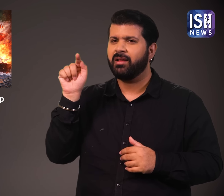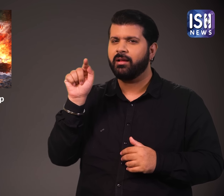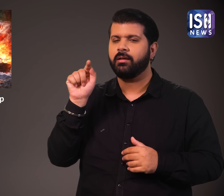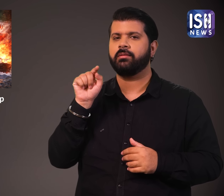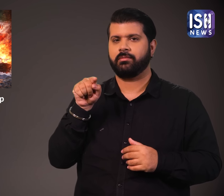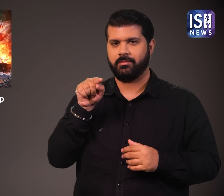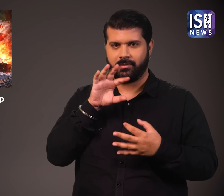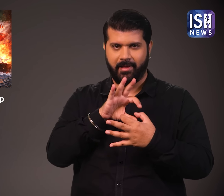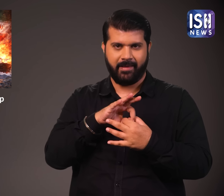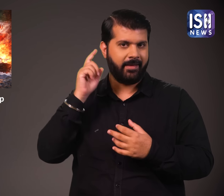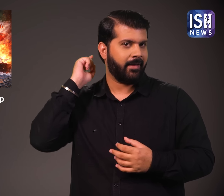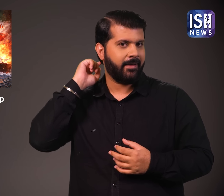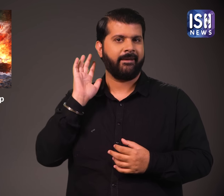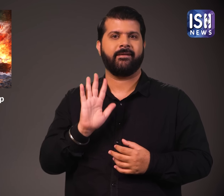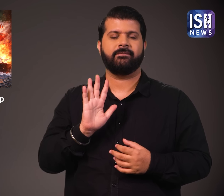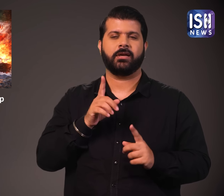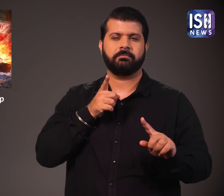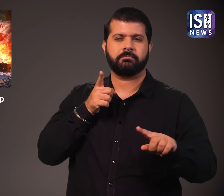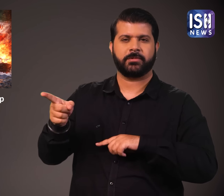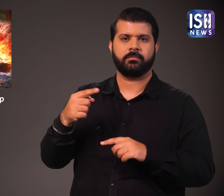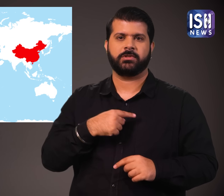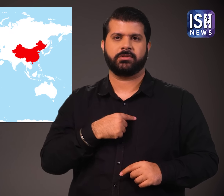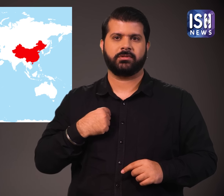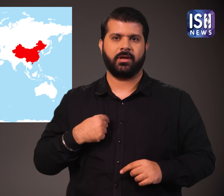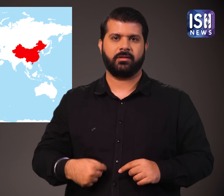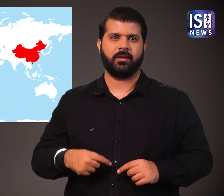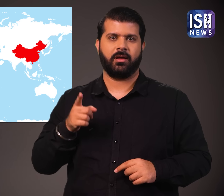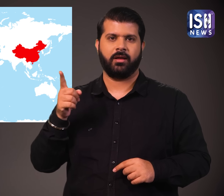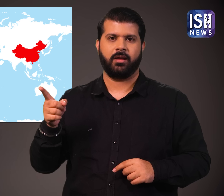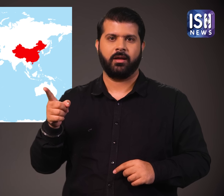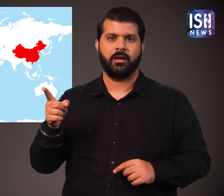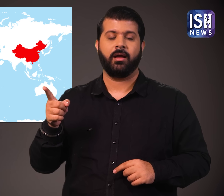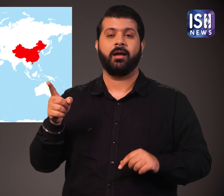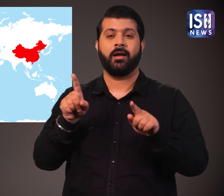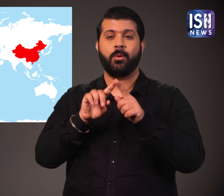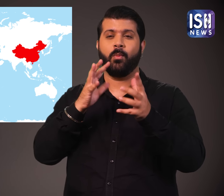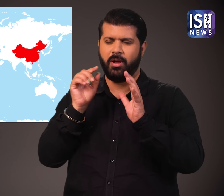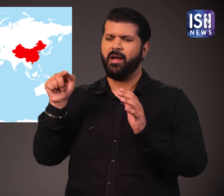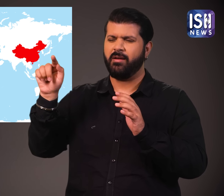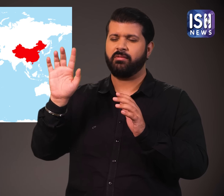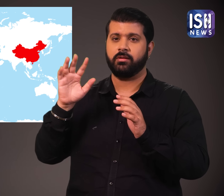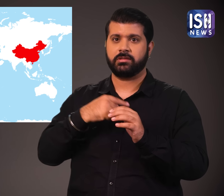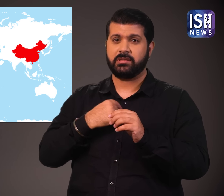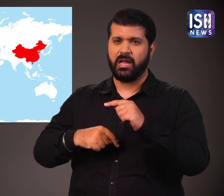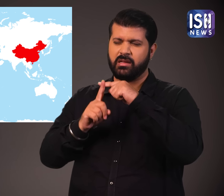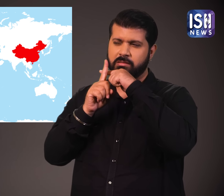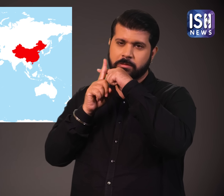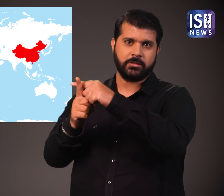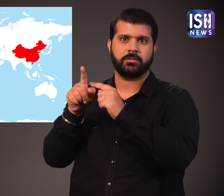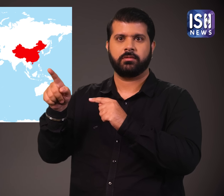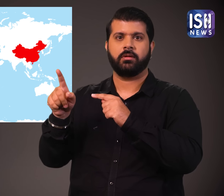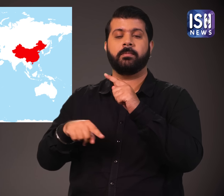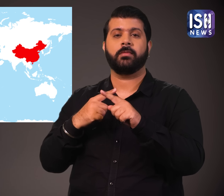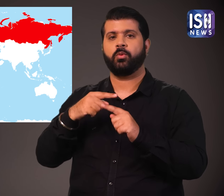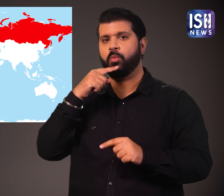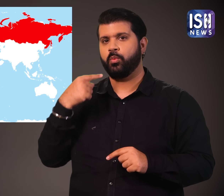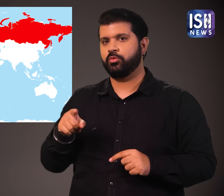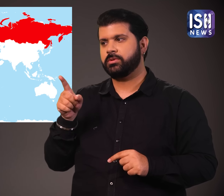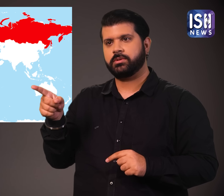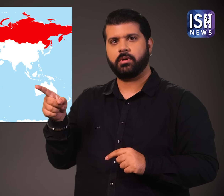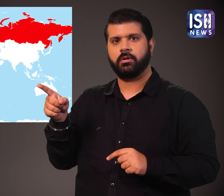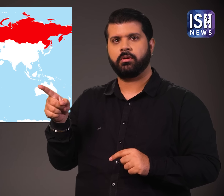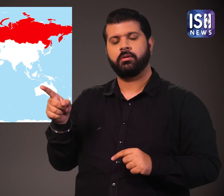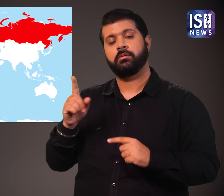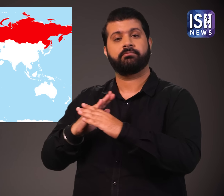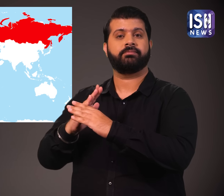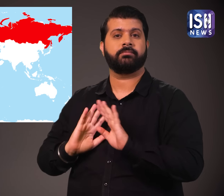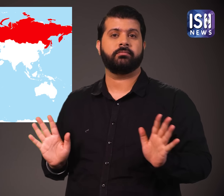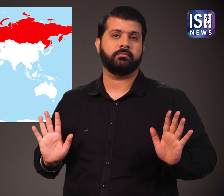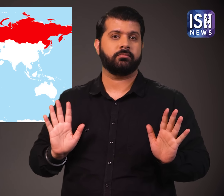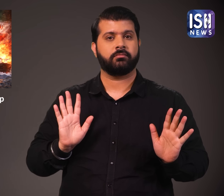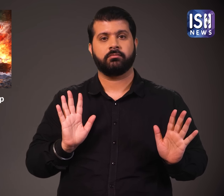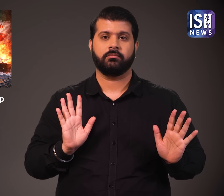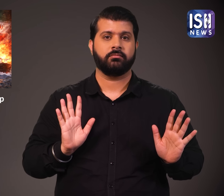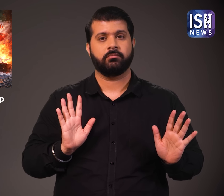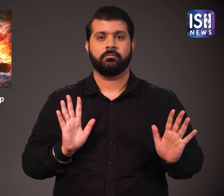There is also a larger agenda to put pressure on pressure on the world, especially China and Russia.